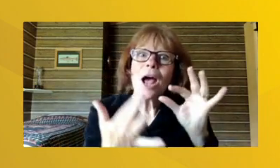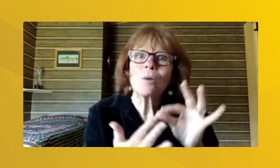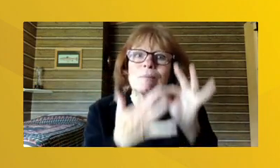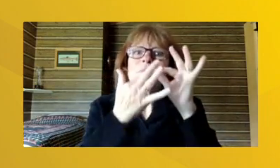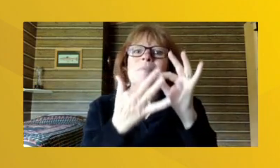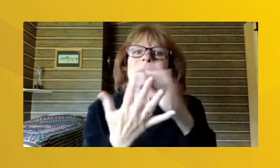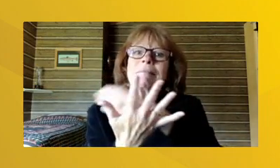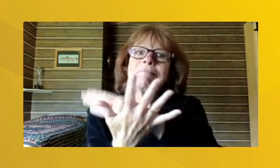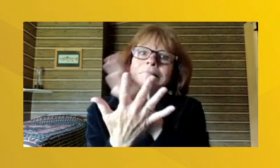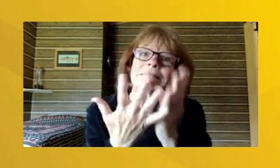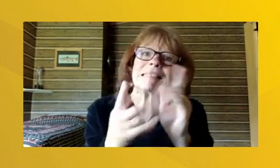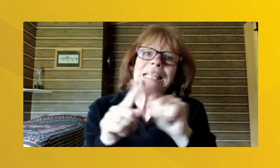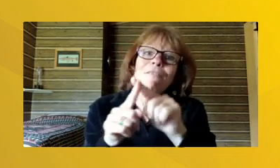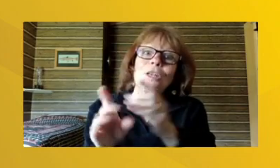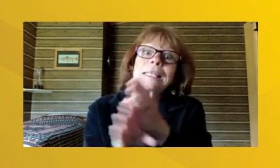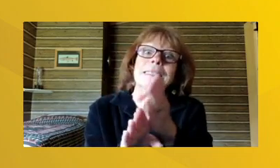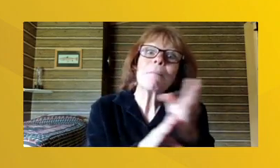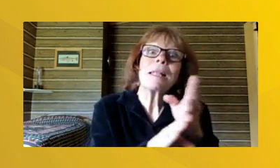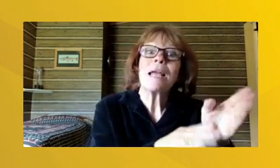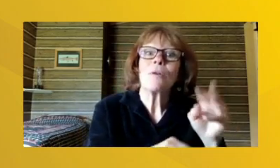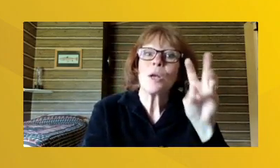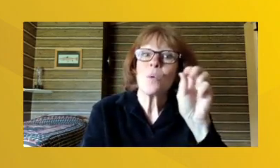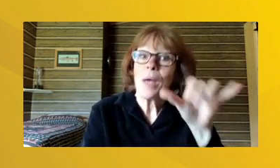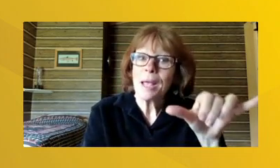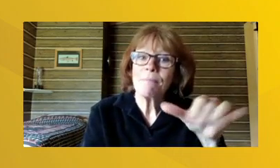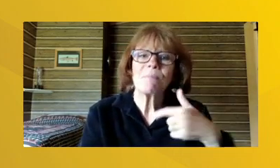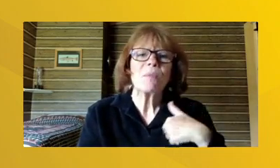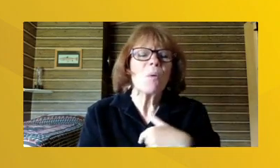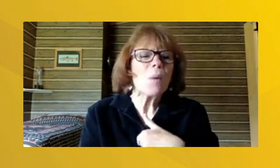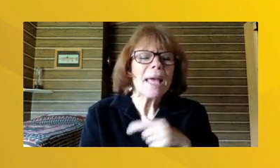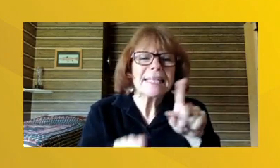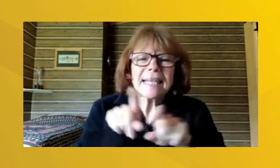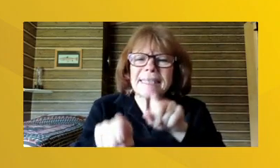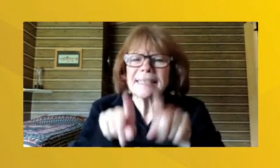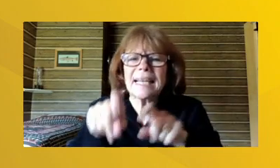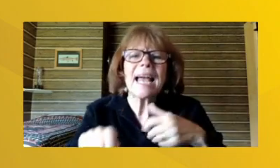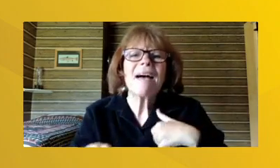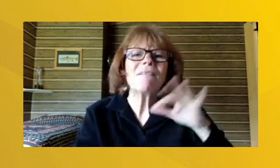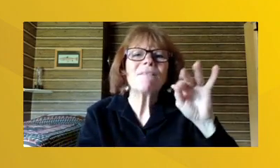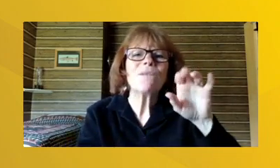These themes were workshopped and evaluated during our focus groups with Head Start teachers last year.